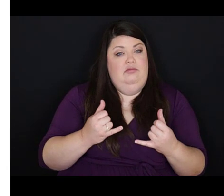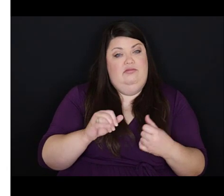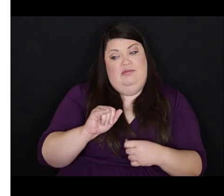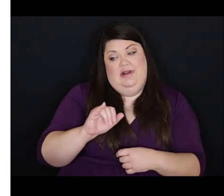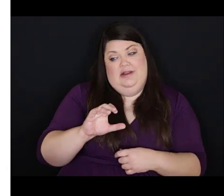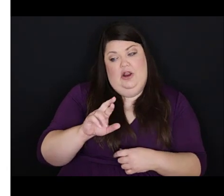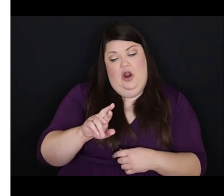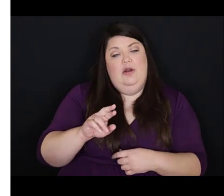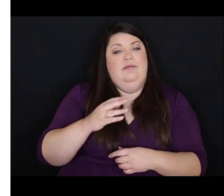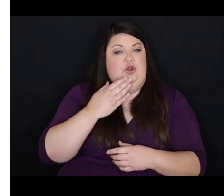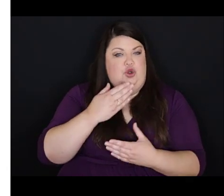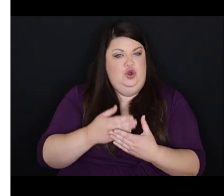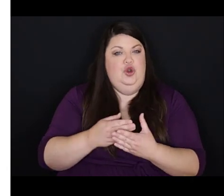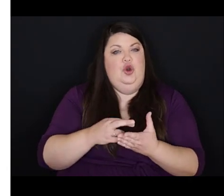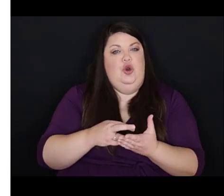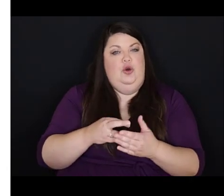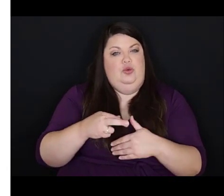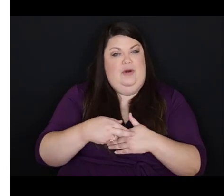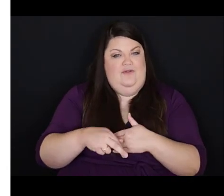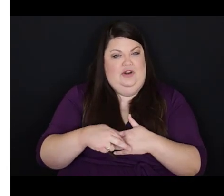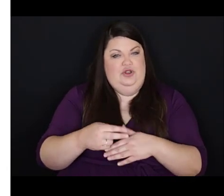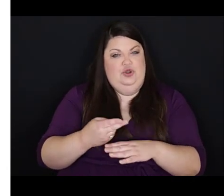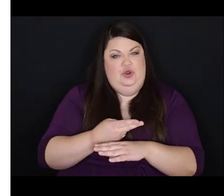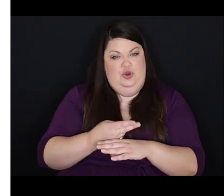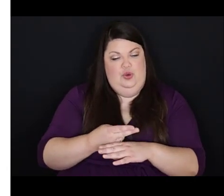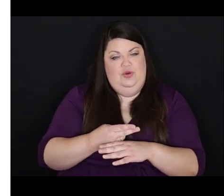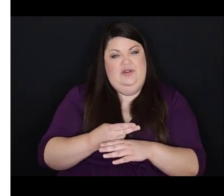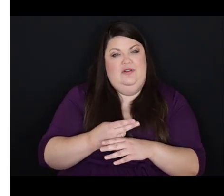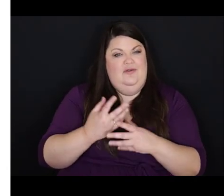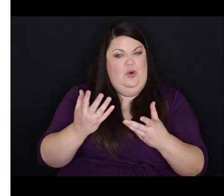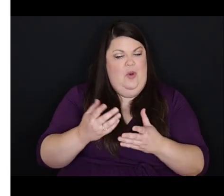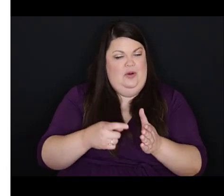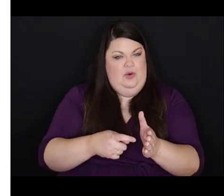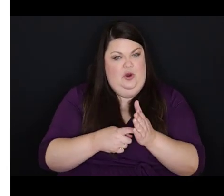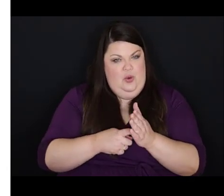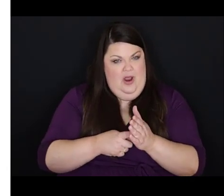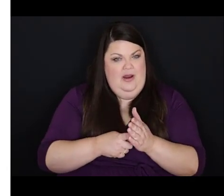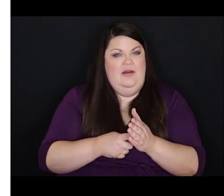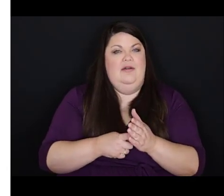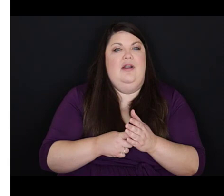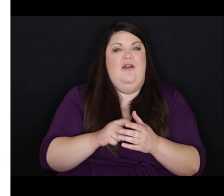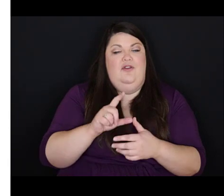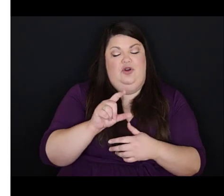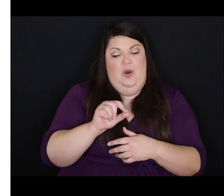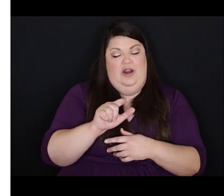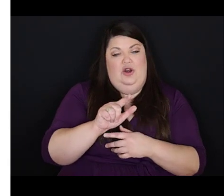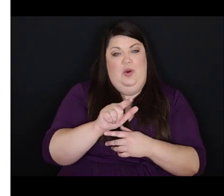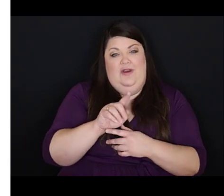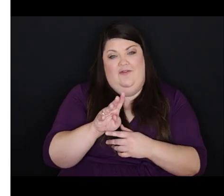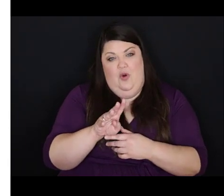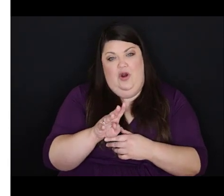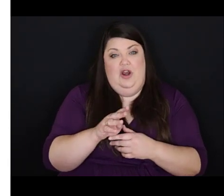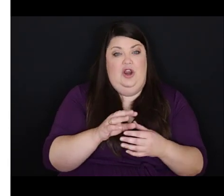reference to use regarding the required contents of the 2024 Unified and Combined State Plans.